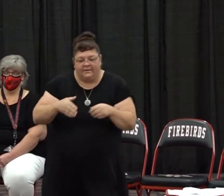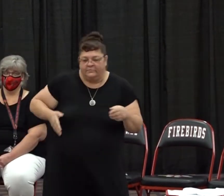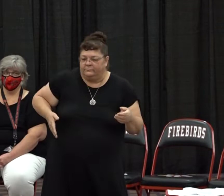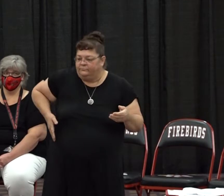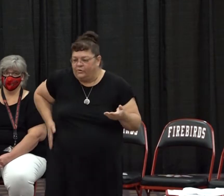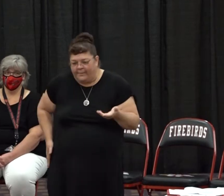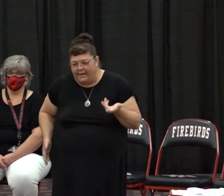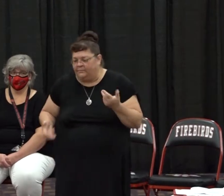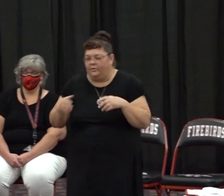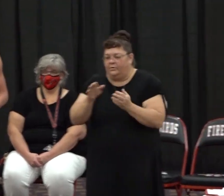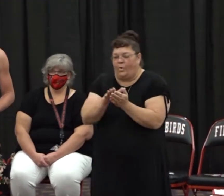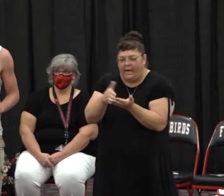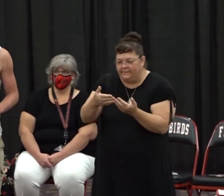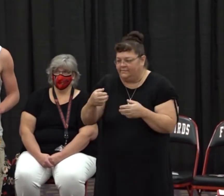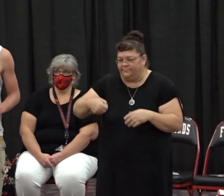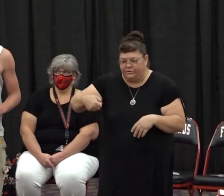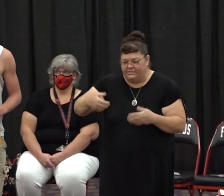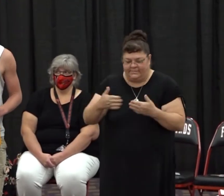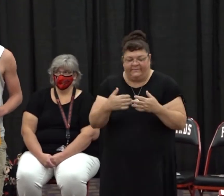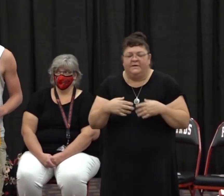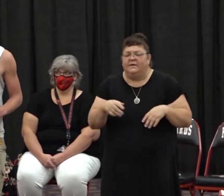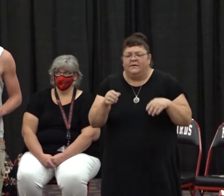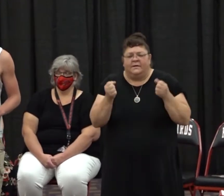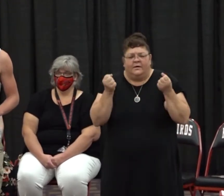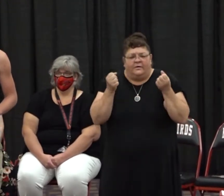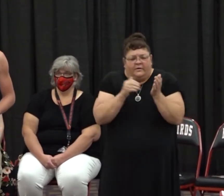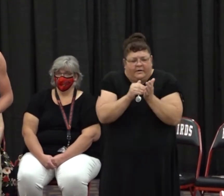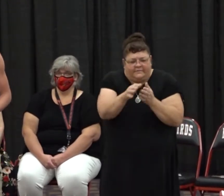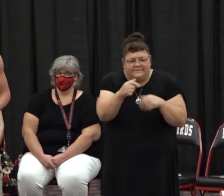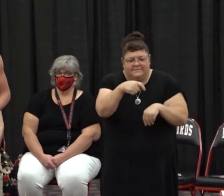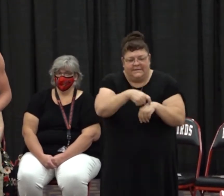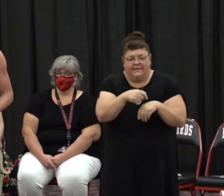So they can keep that in their wallet, purse, or whatever.